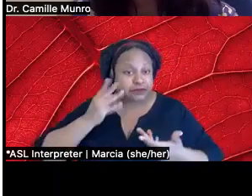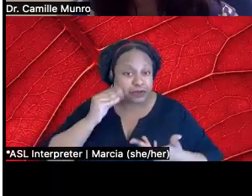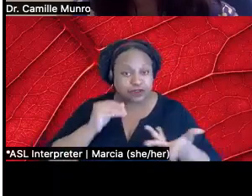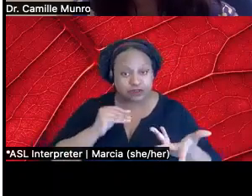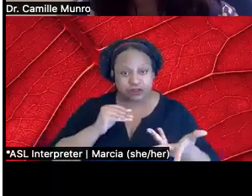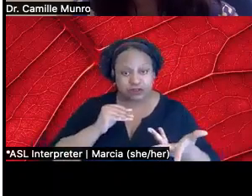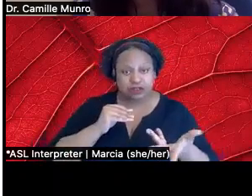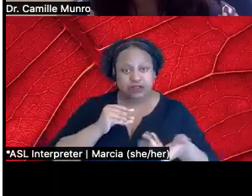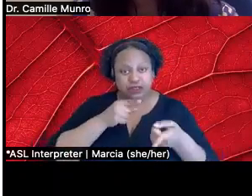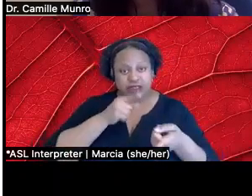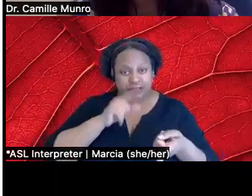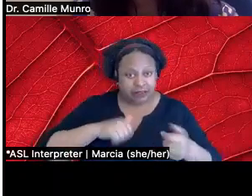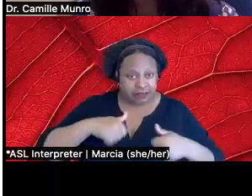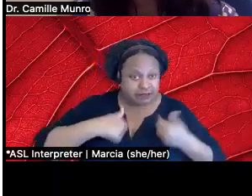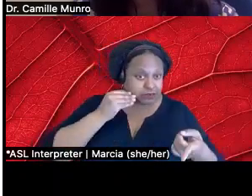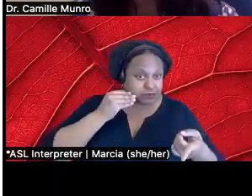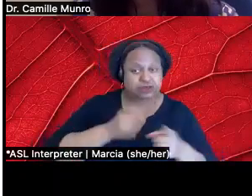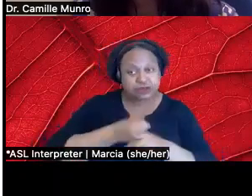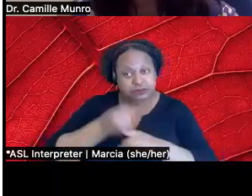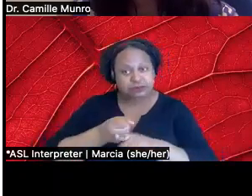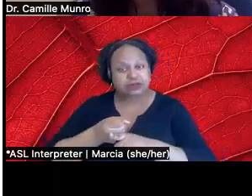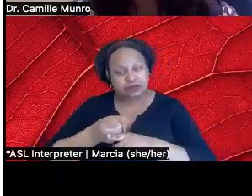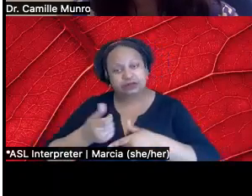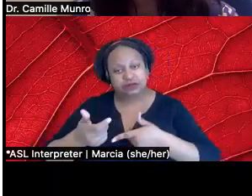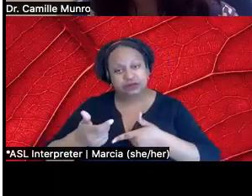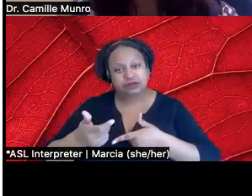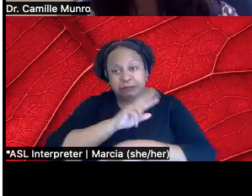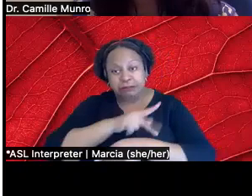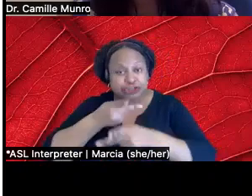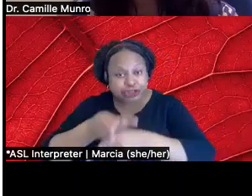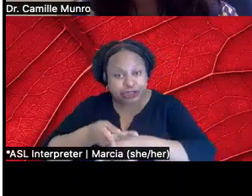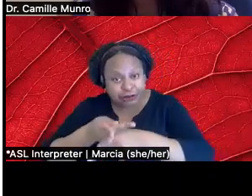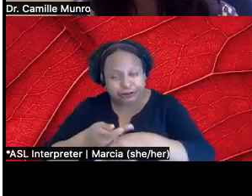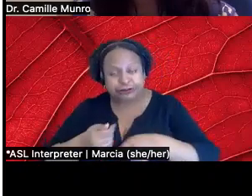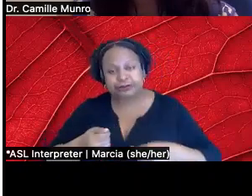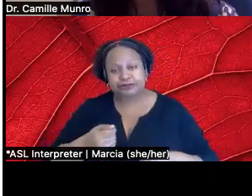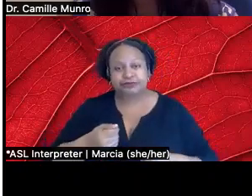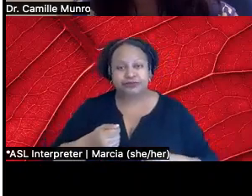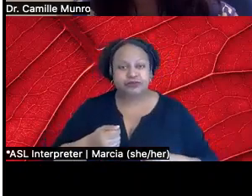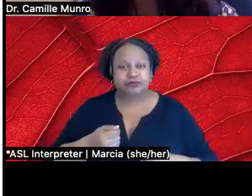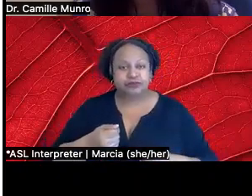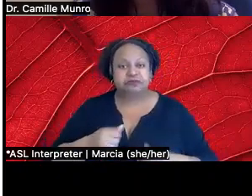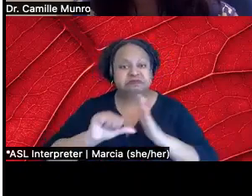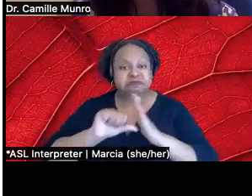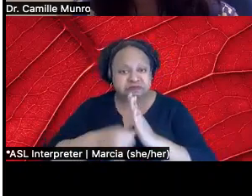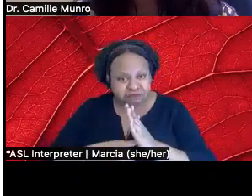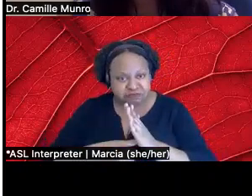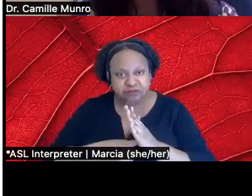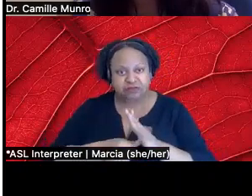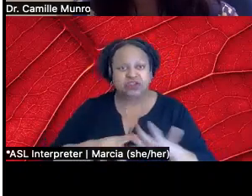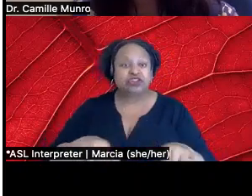I think it highlights some of the strengths and disabilities and challenges of resilience and practicing with a disability.